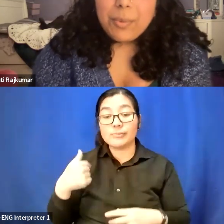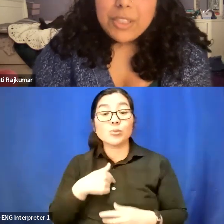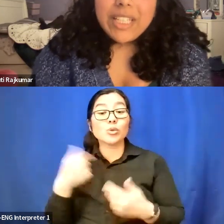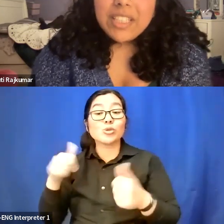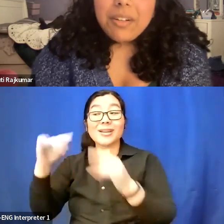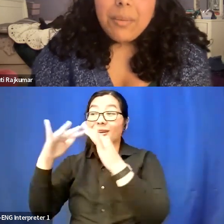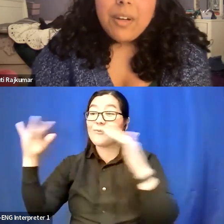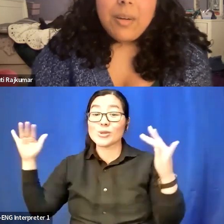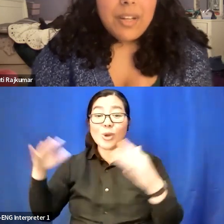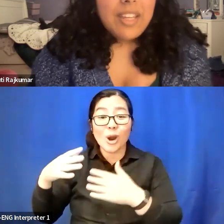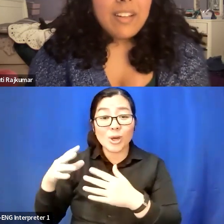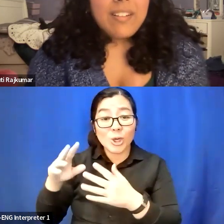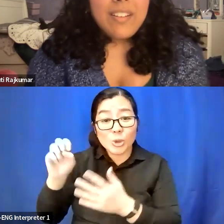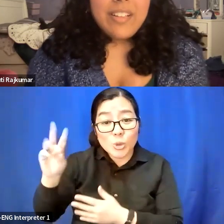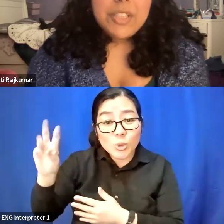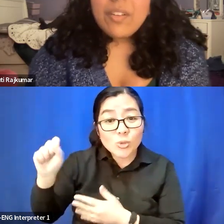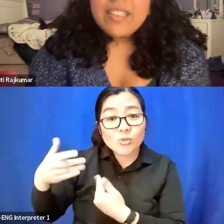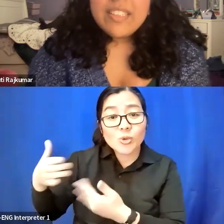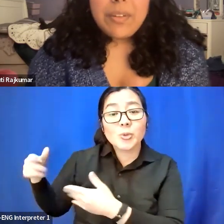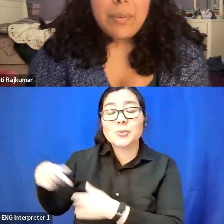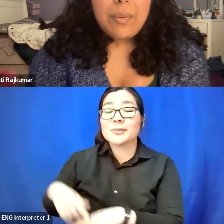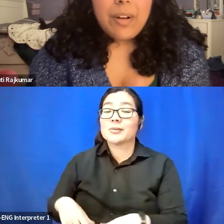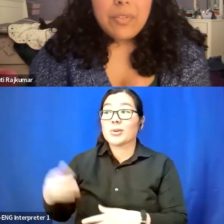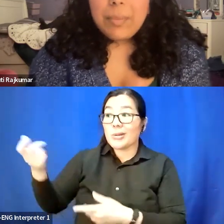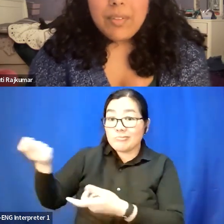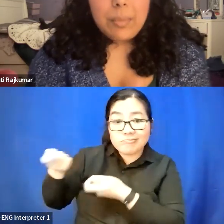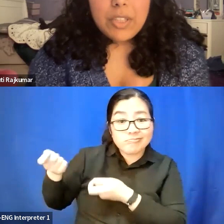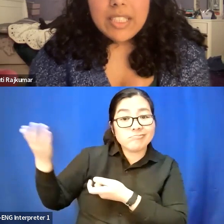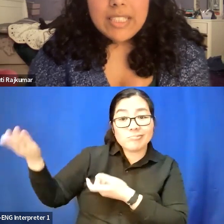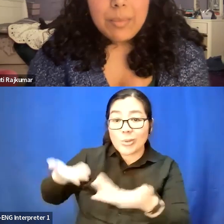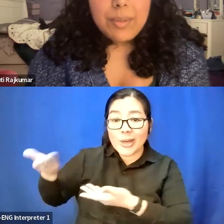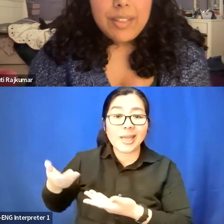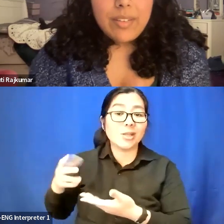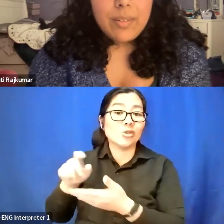We're trying to bring in journalists who are from different marginalized communities,